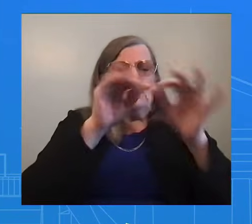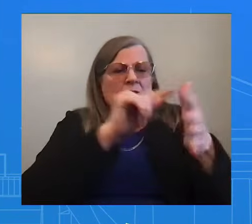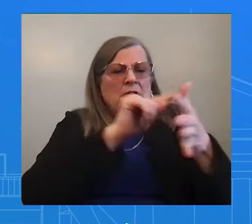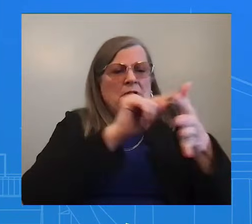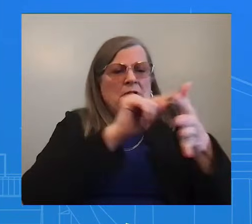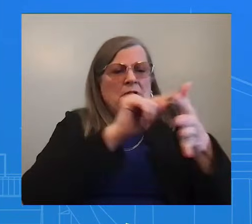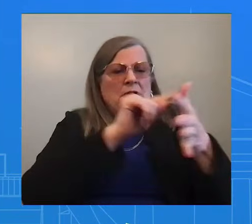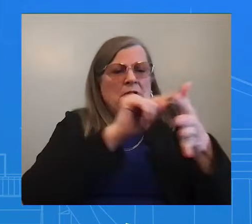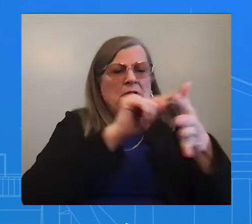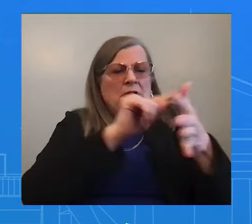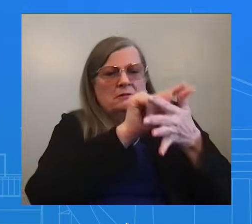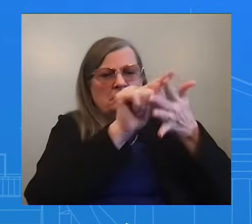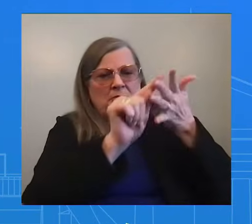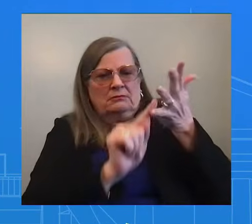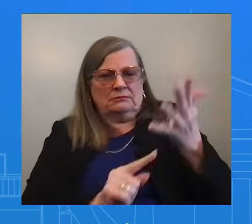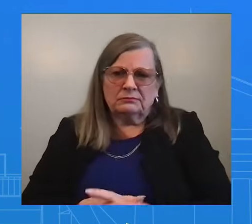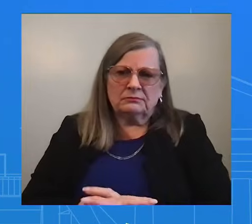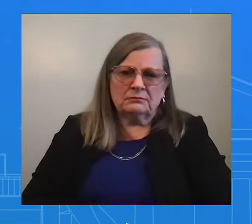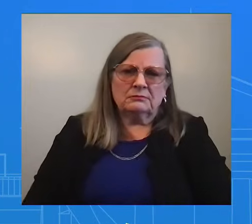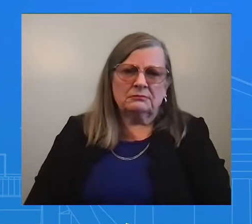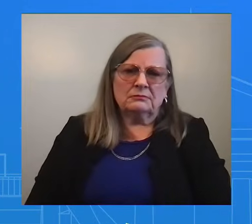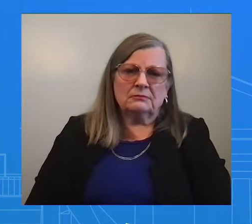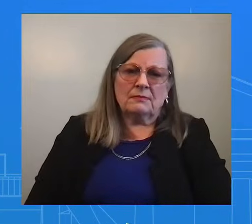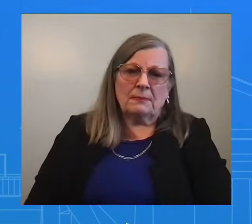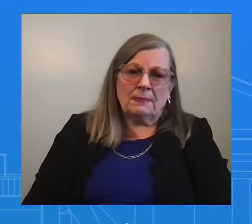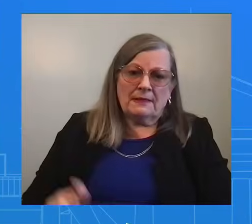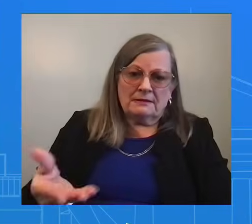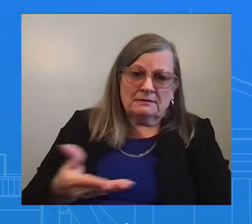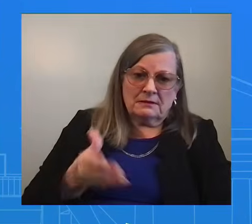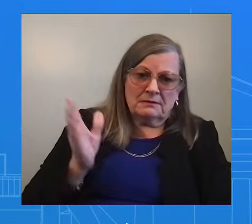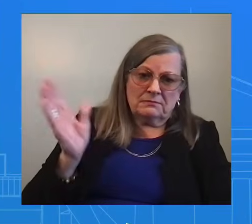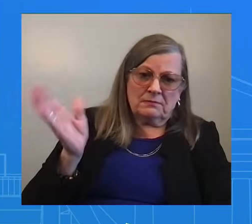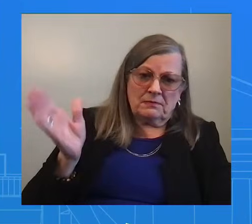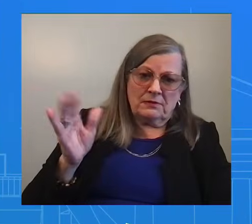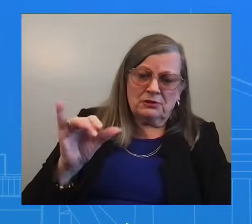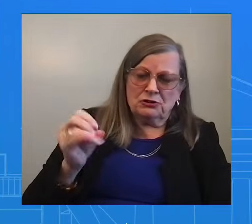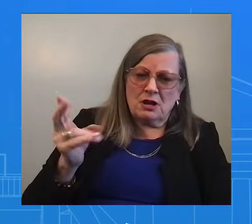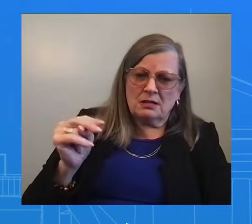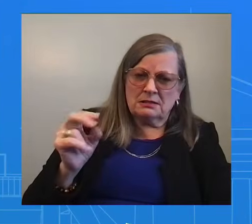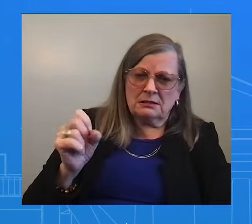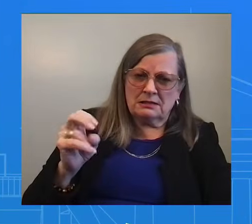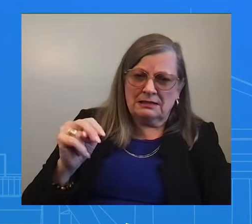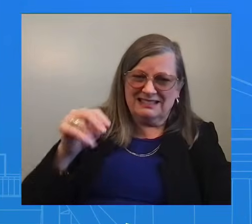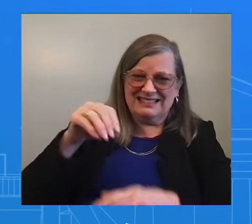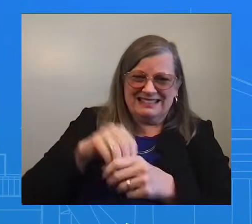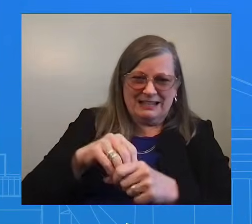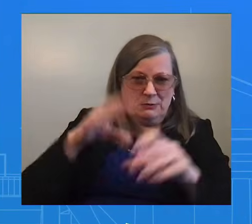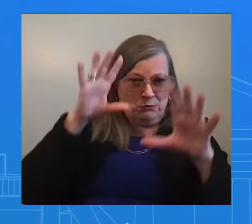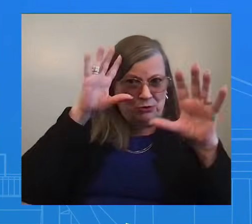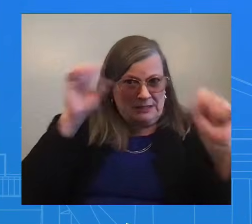for a one-on-one meeting in the Oval Office in the new year? Ms. Jean-Pierre: I don't have anything to -- to lay out on a potential meeting with the Speaker.